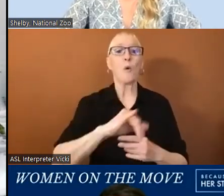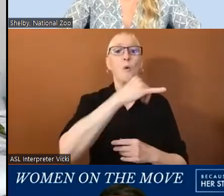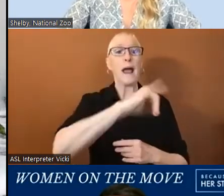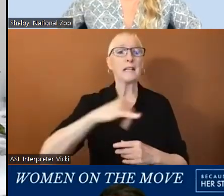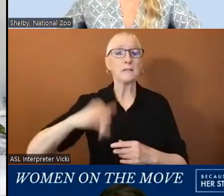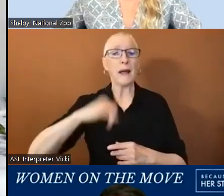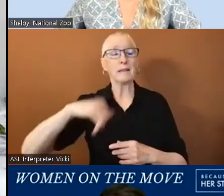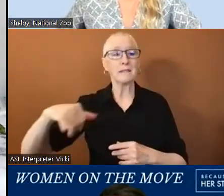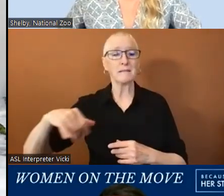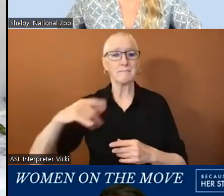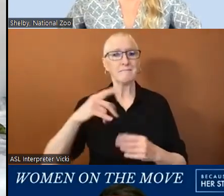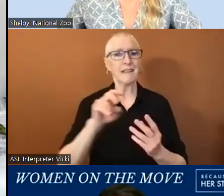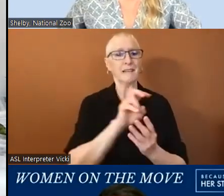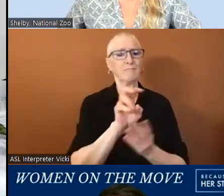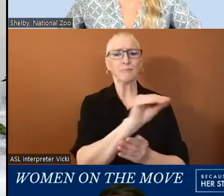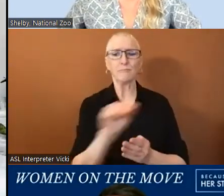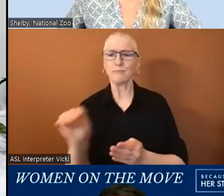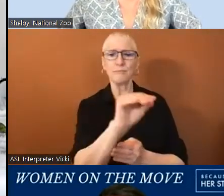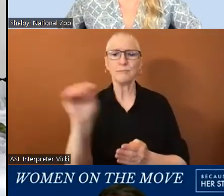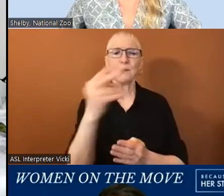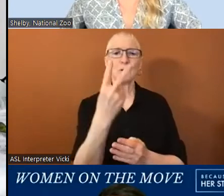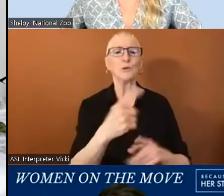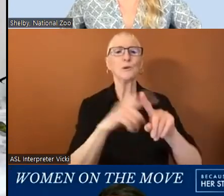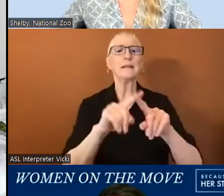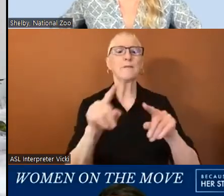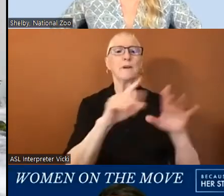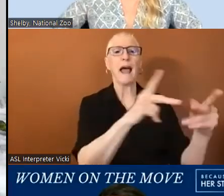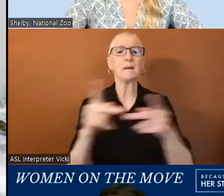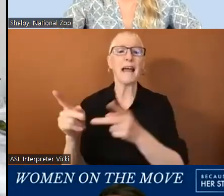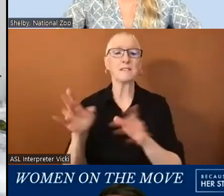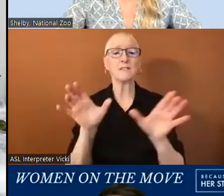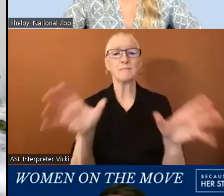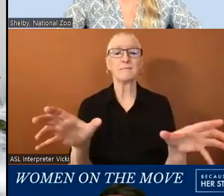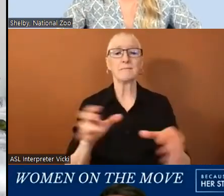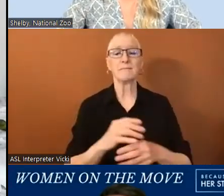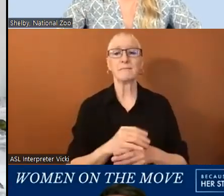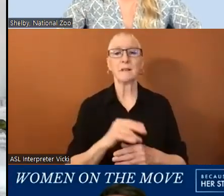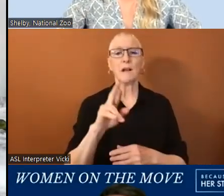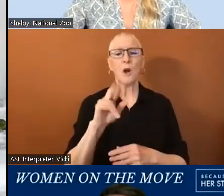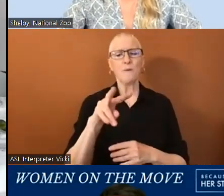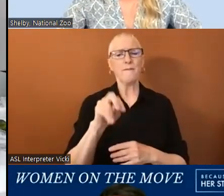migrate between two different habitats. Kim, besides river herring be being super cool